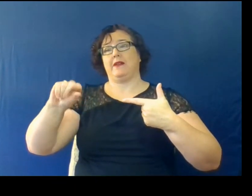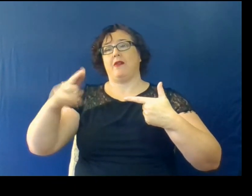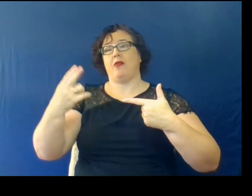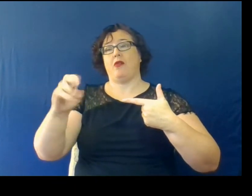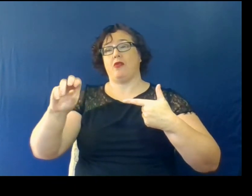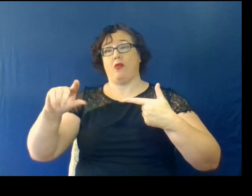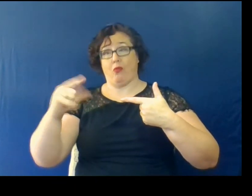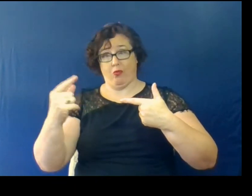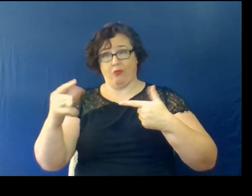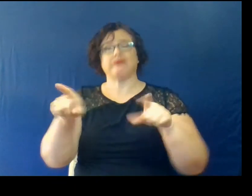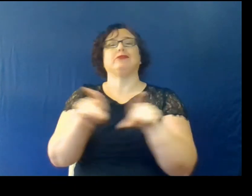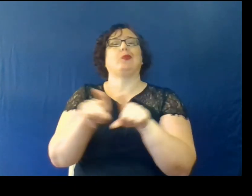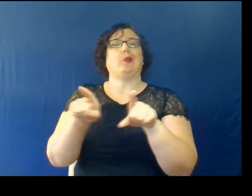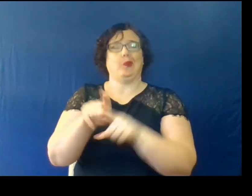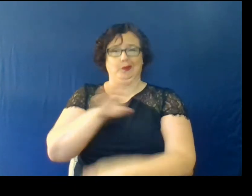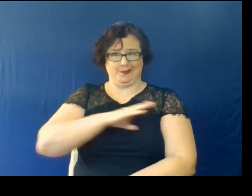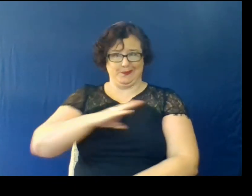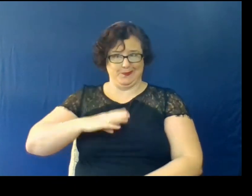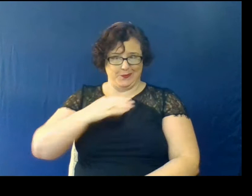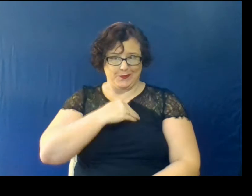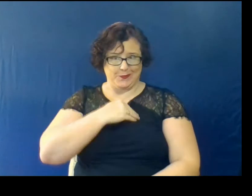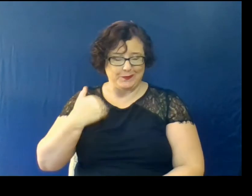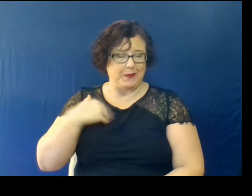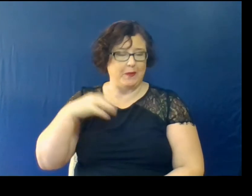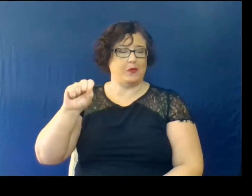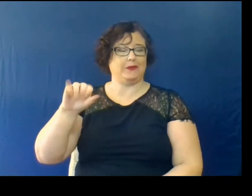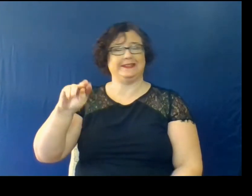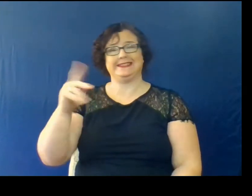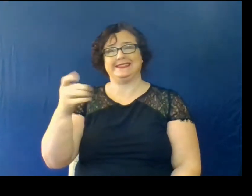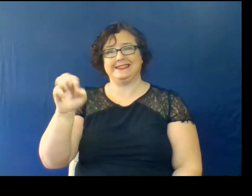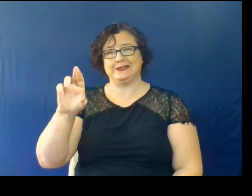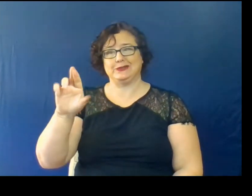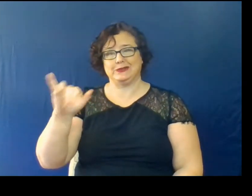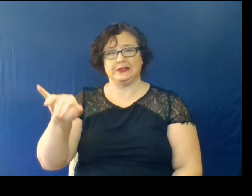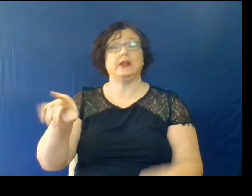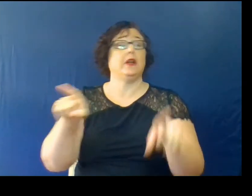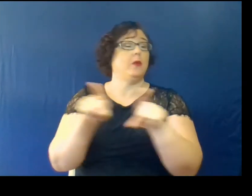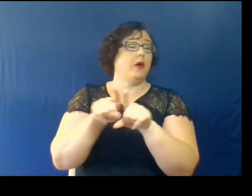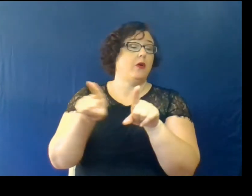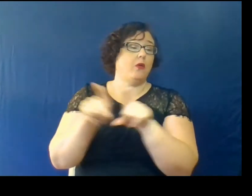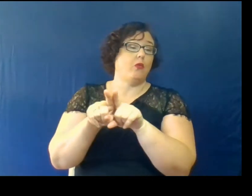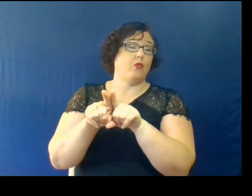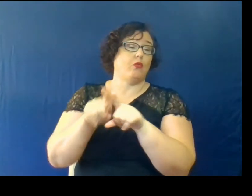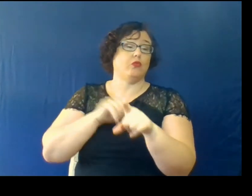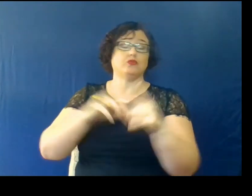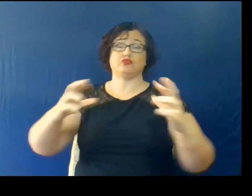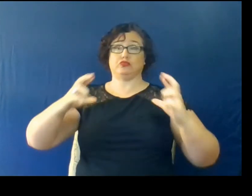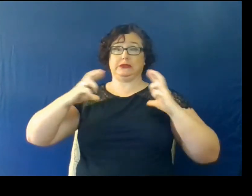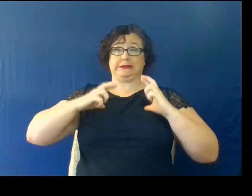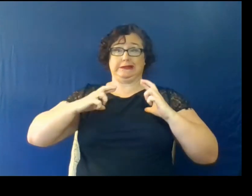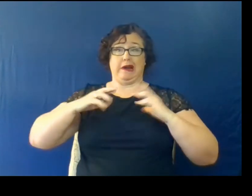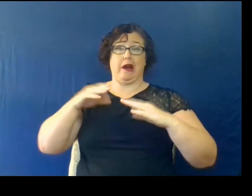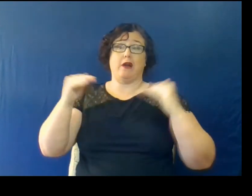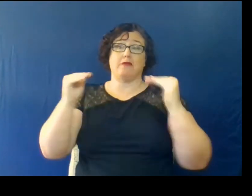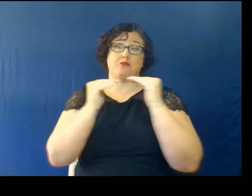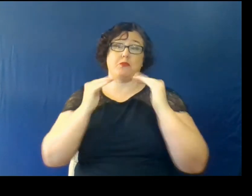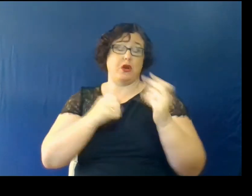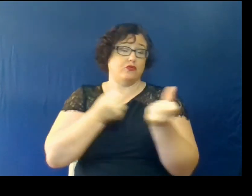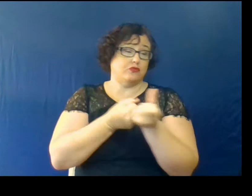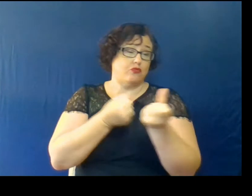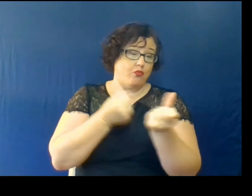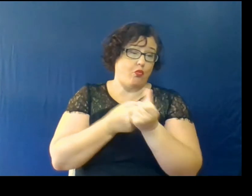the Shepherd Center as the supervisor for peer support supervisor and she's a versatile artist.